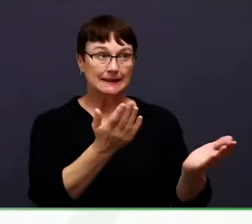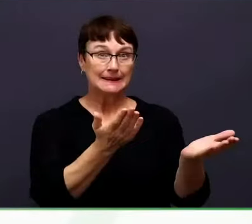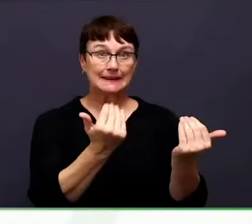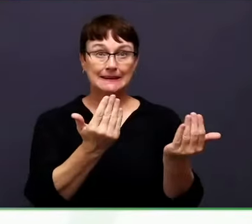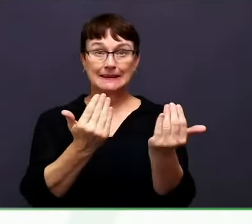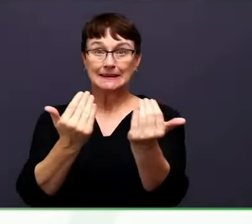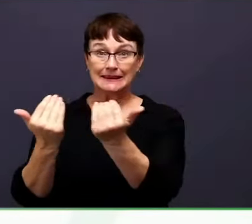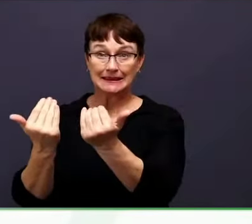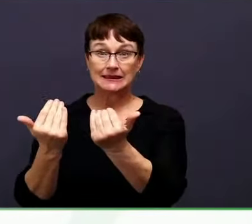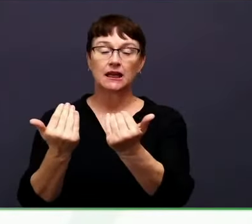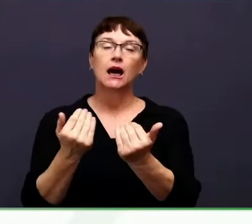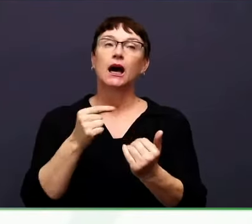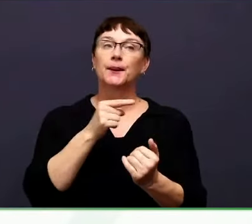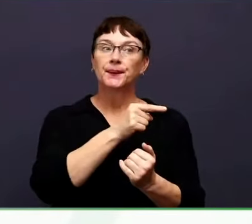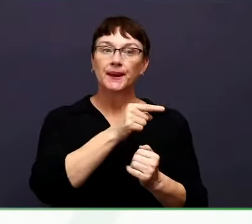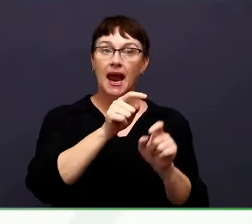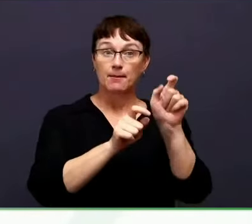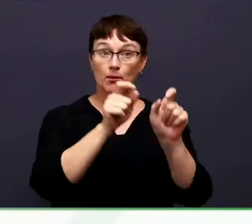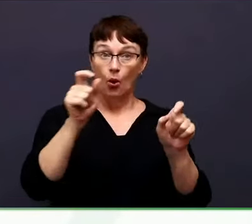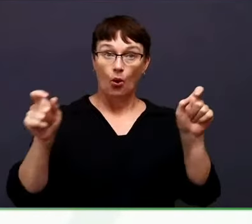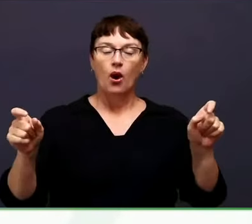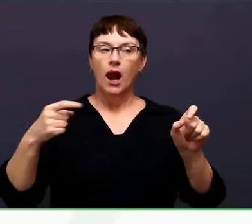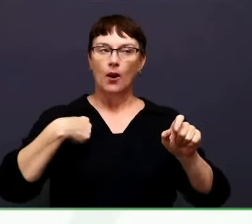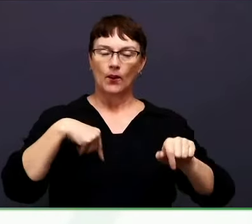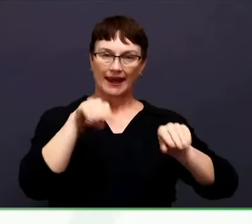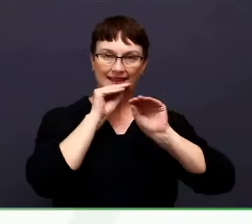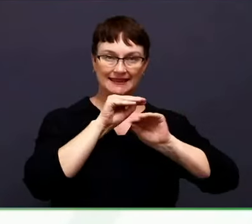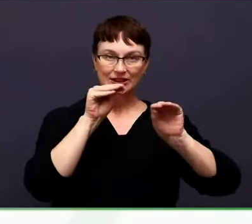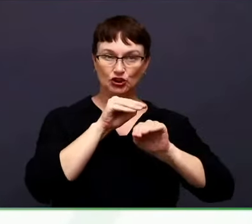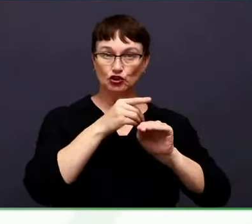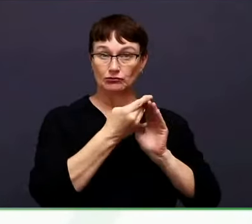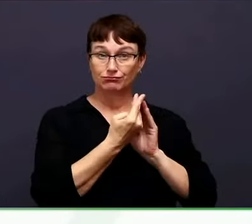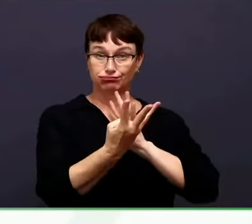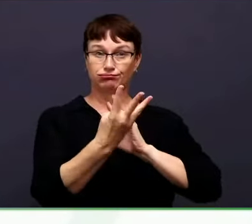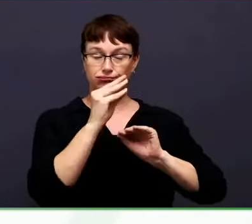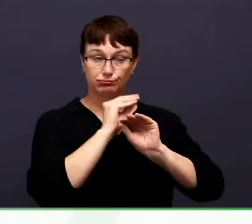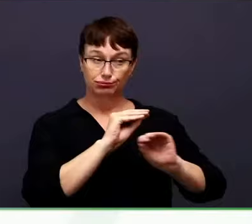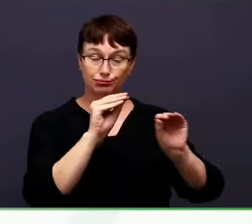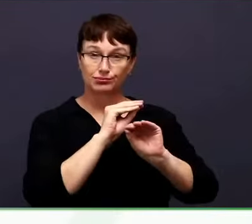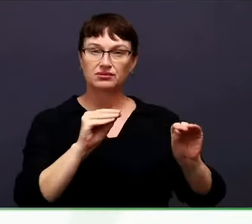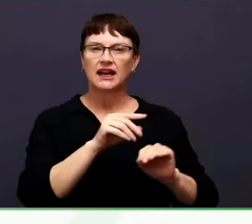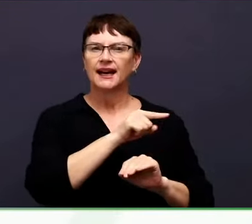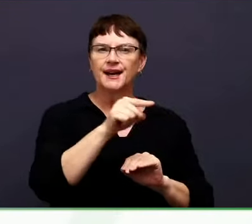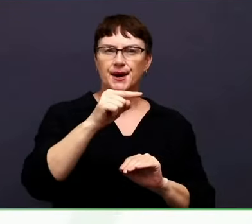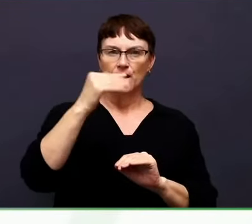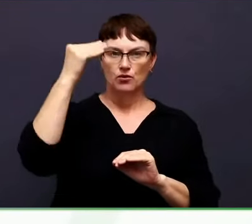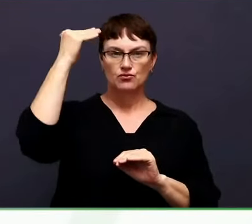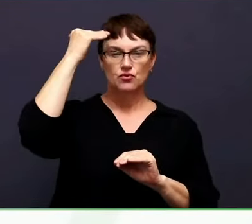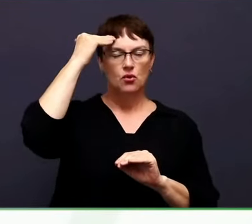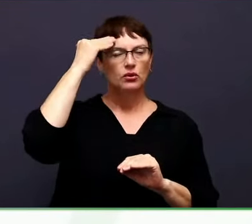in their network for the rights of the disabled child, of which we are a member.